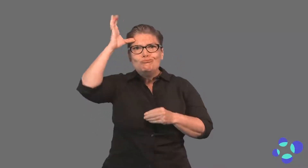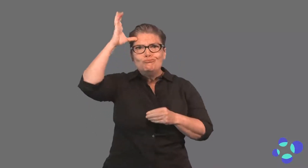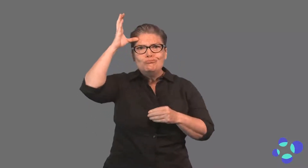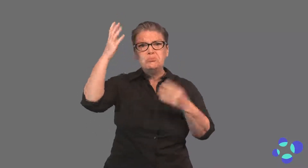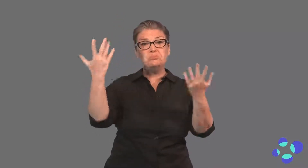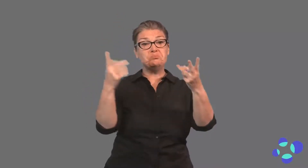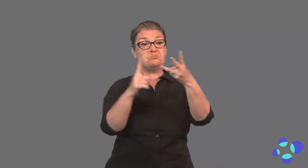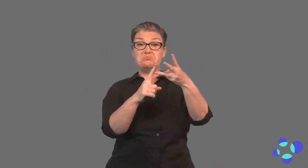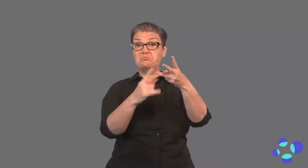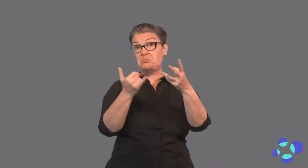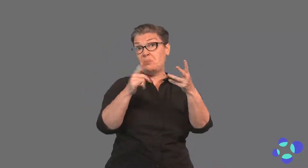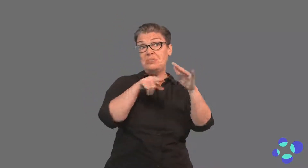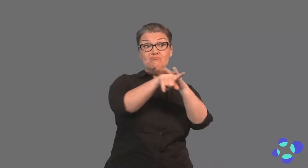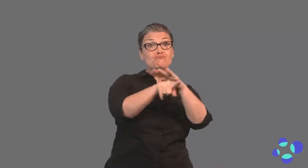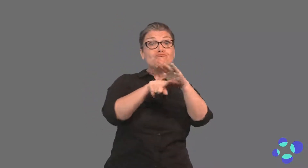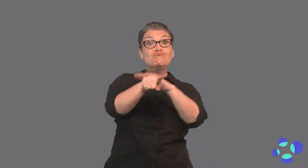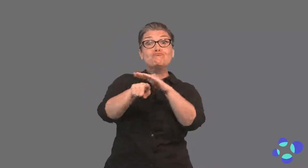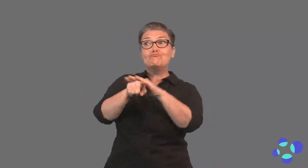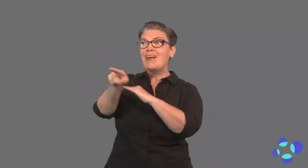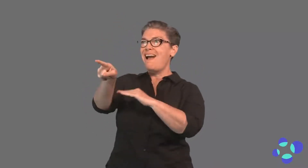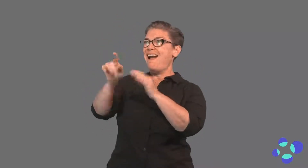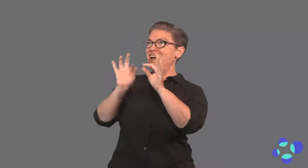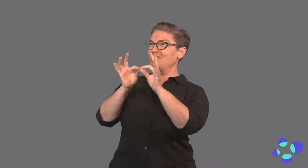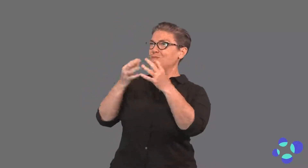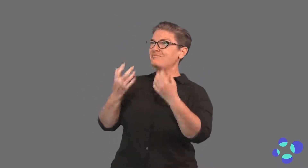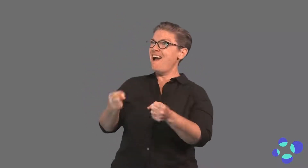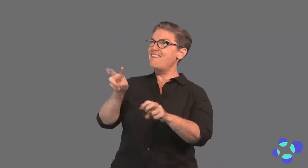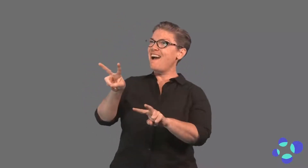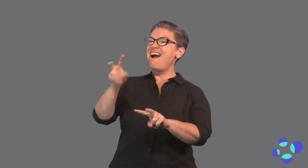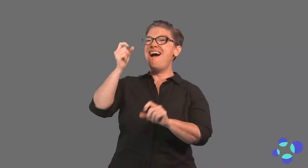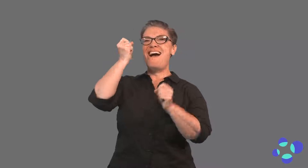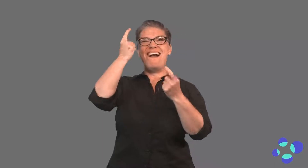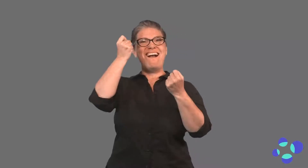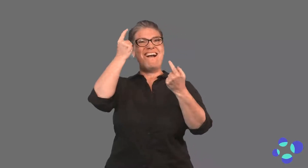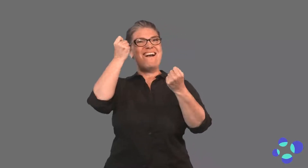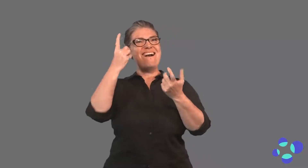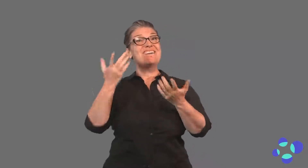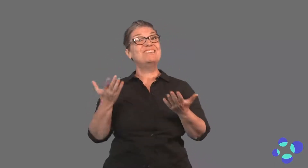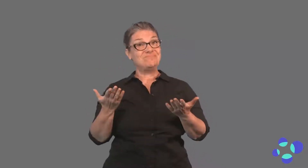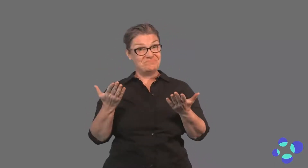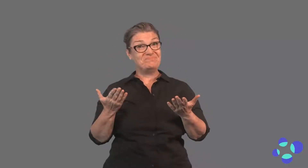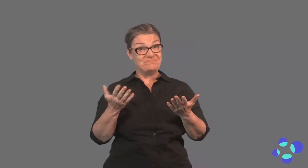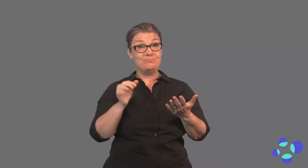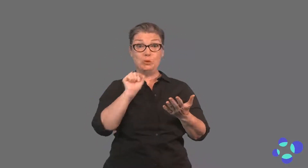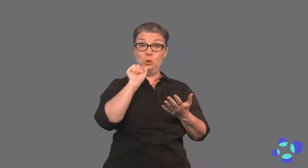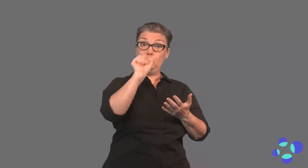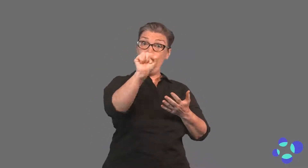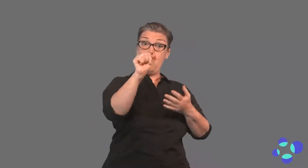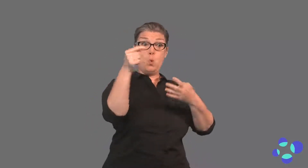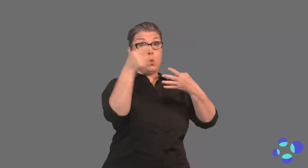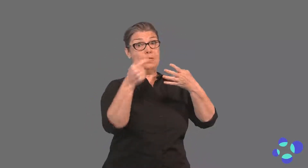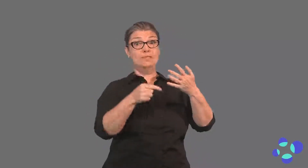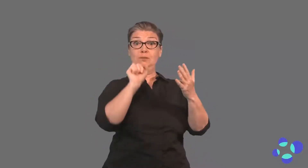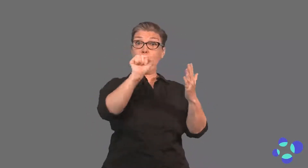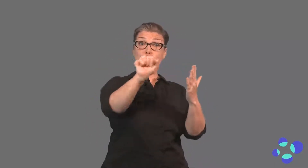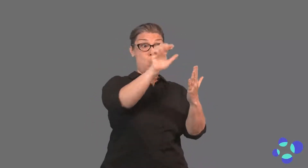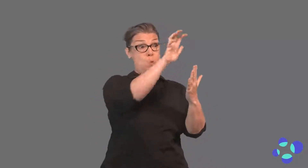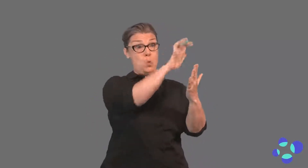learn new things and acquire knowledge, get out into the community where interpreters are present and gain understanding.